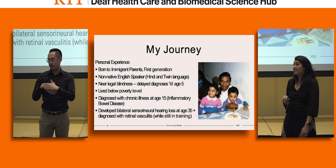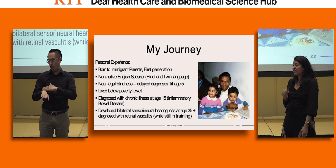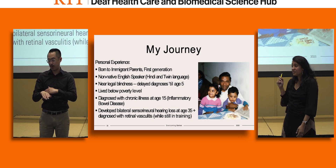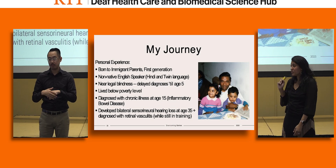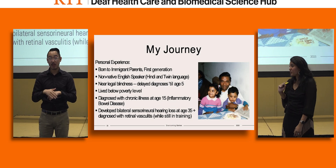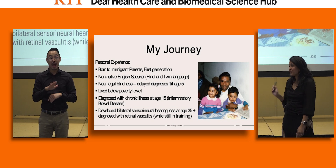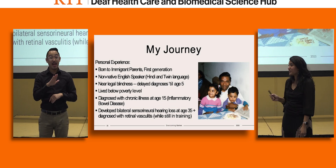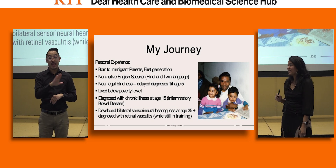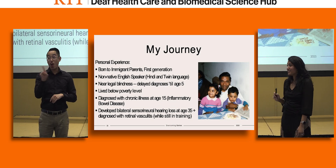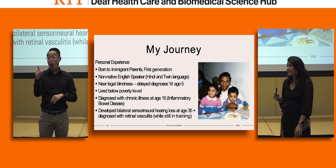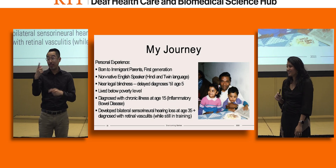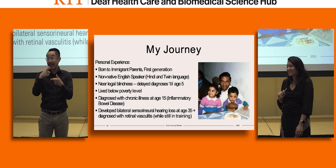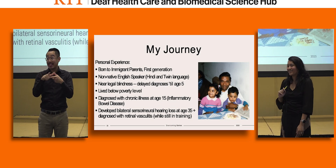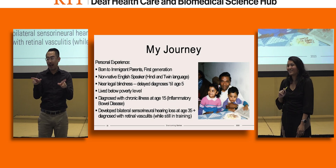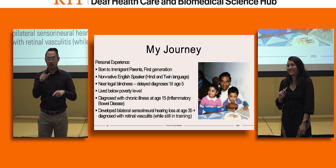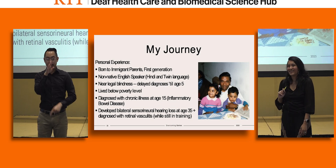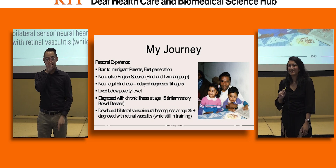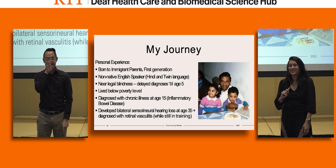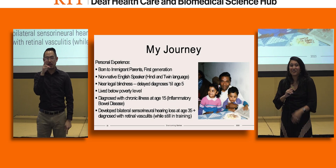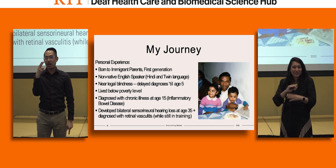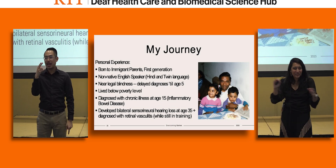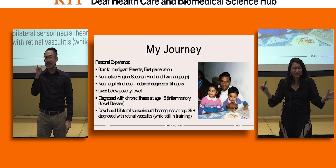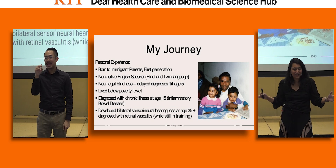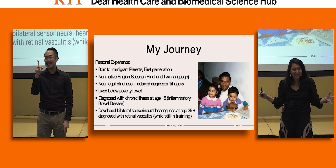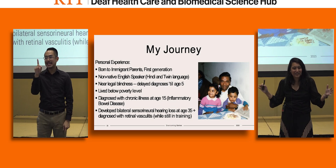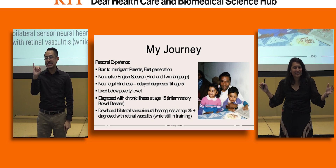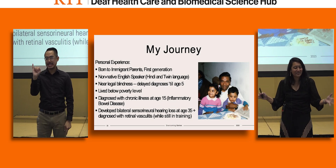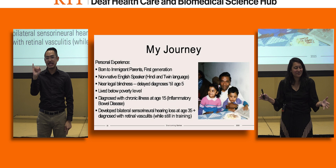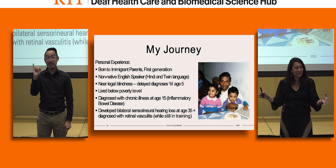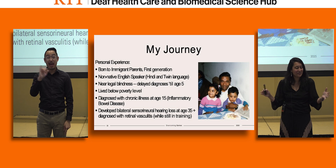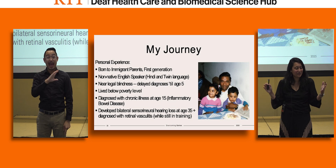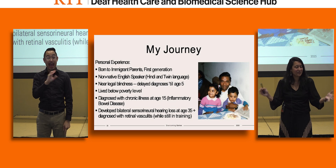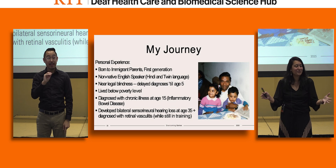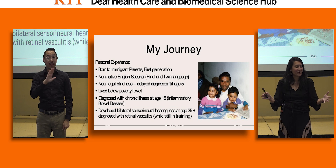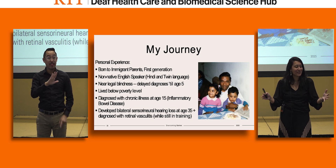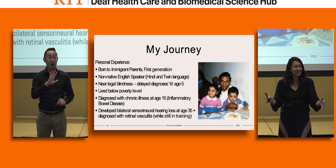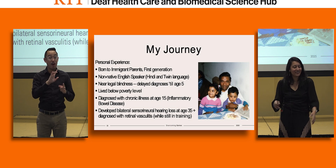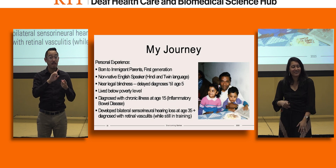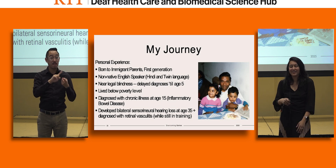They spoke only Hindi, and all of their friends that they knew here only spoke Hindi.